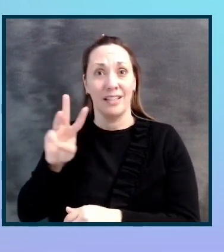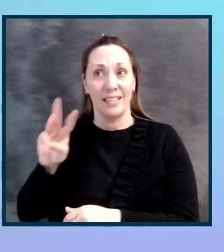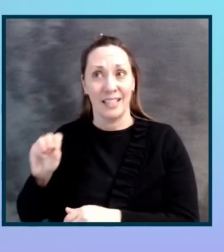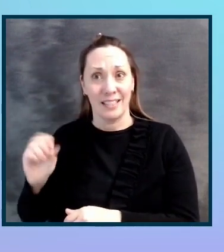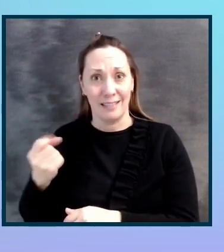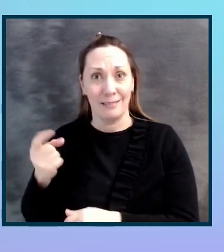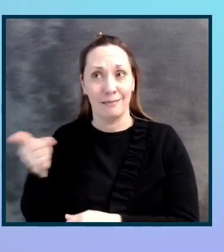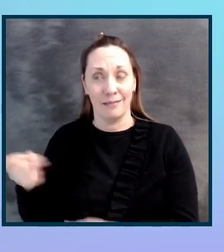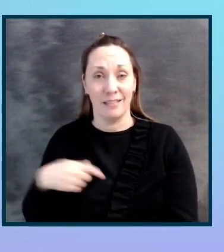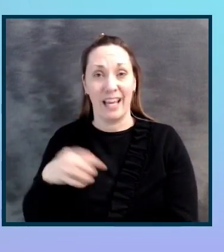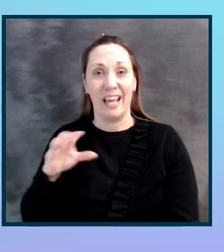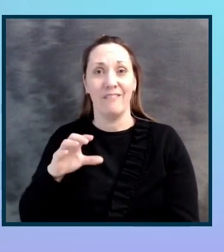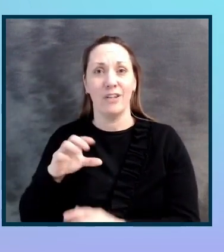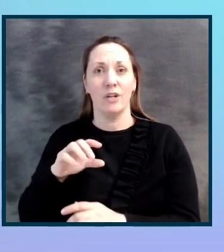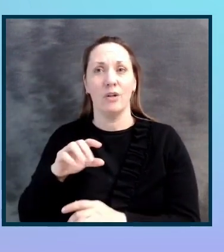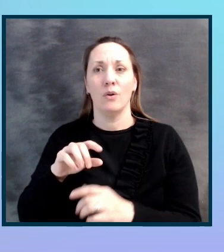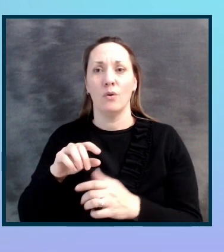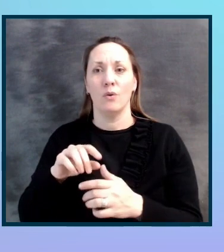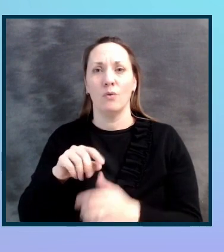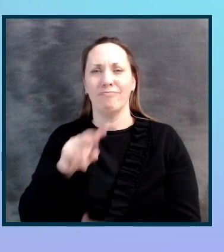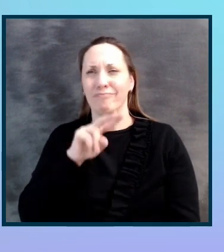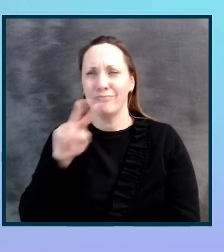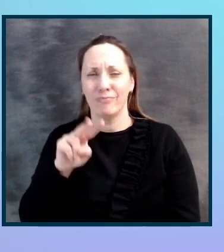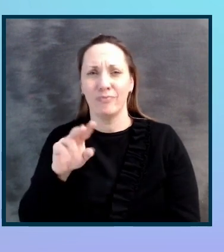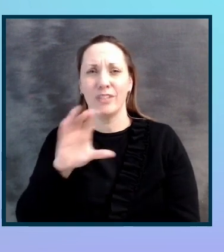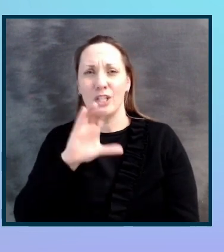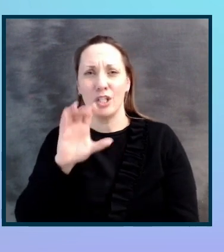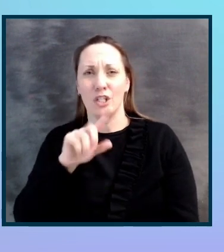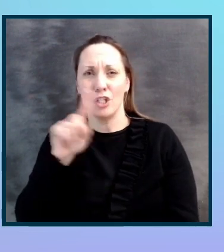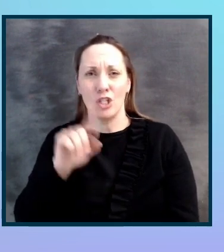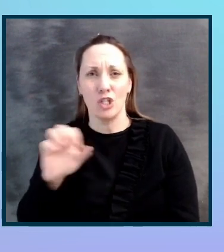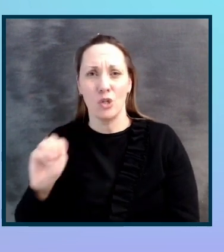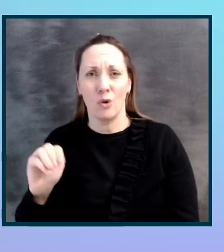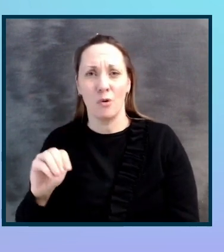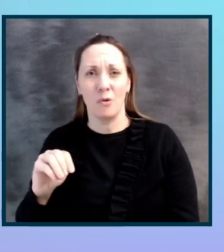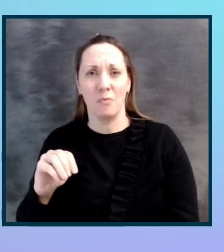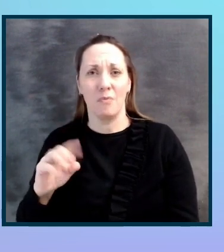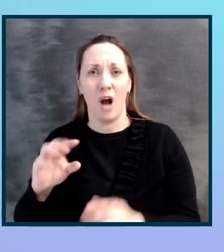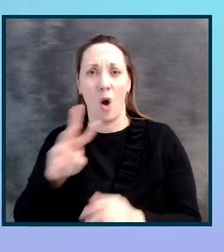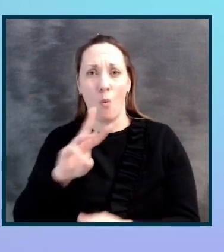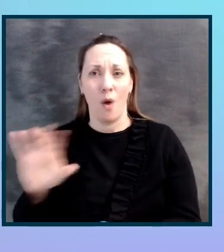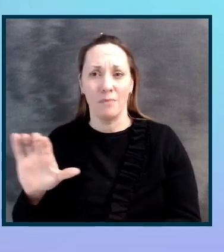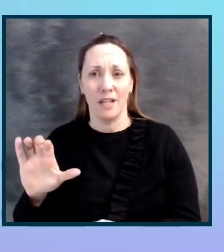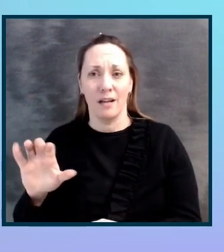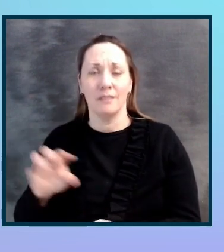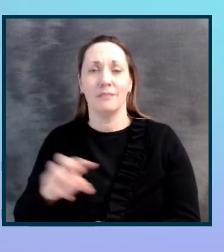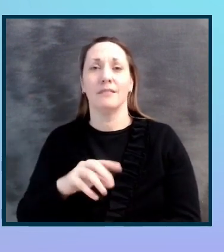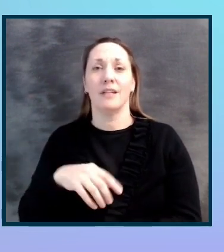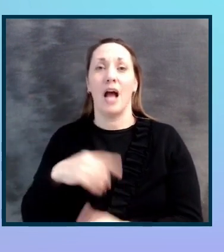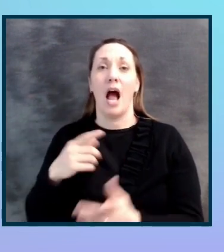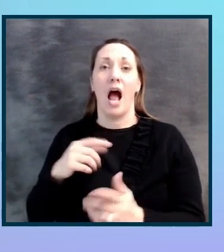If you Zoom a site right away, I guarantee you, most people Zoom their content. I Zoom my content, I'm 32 years old,